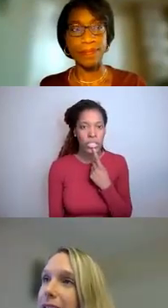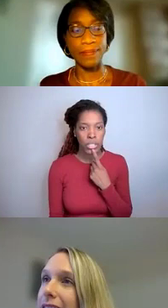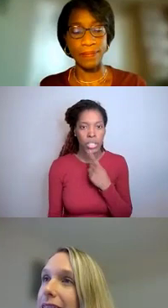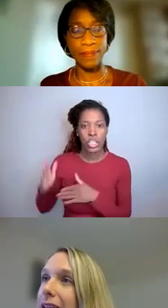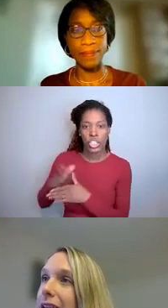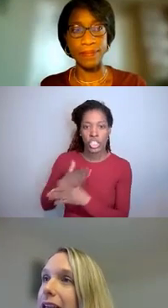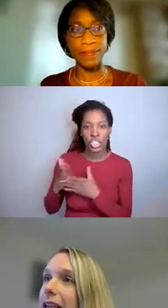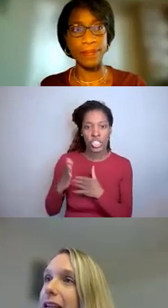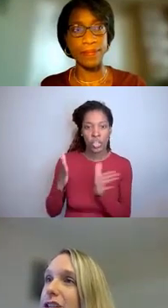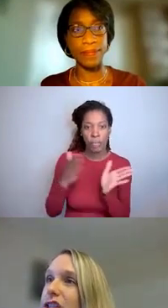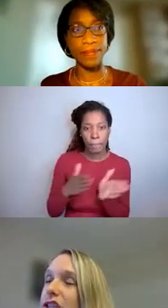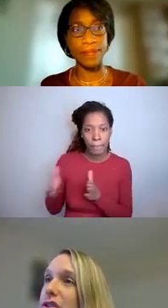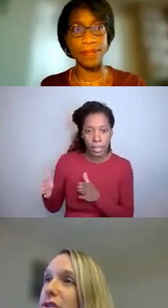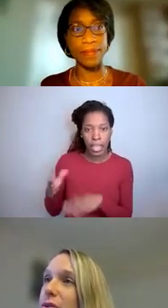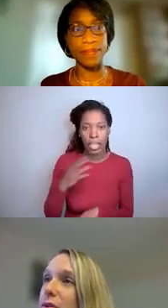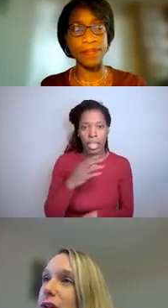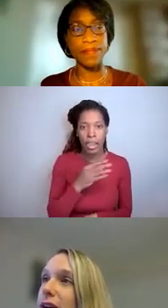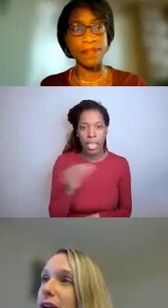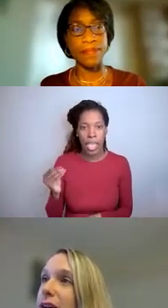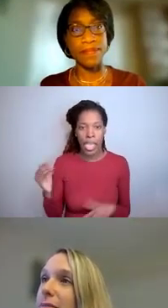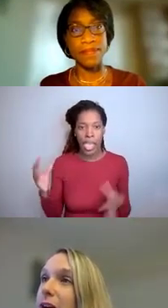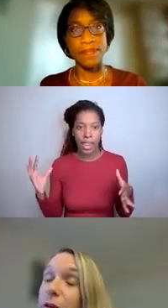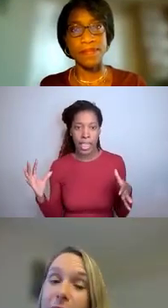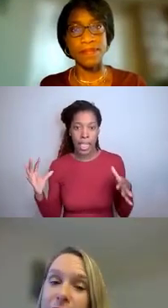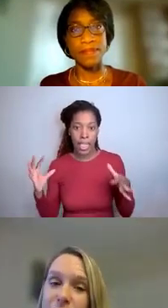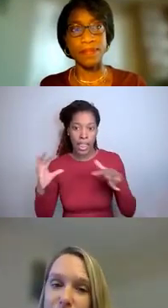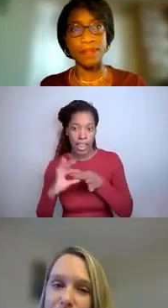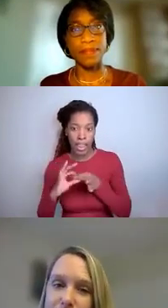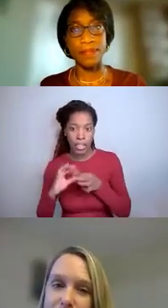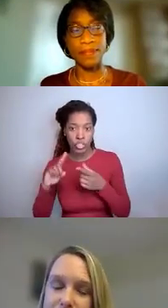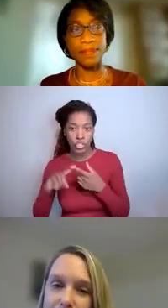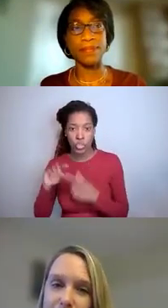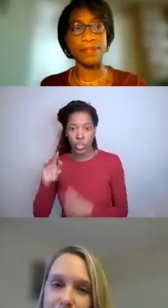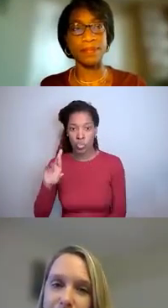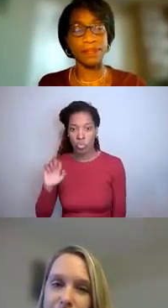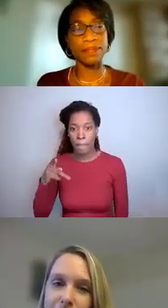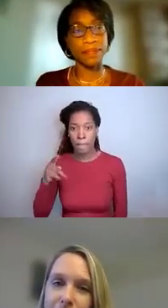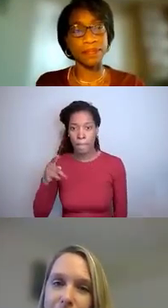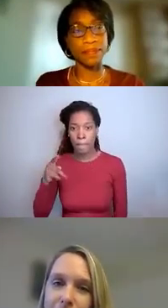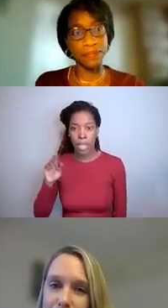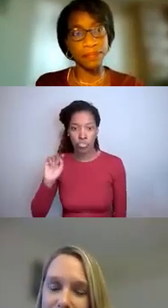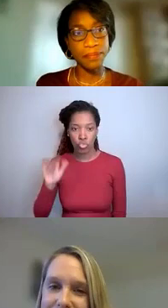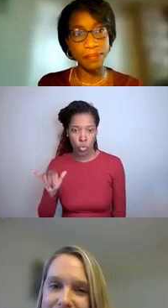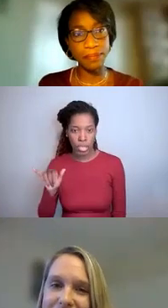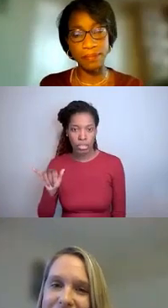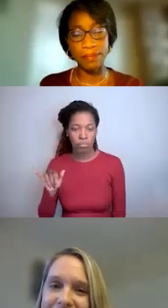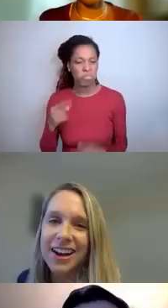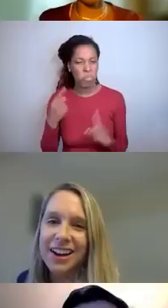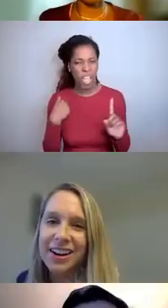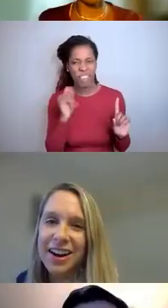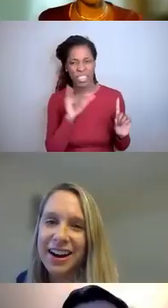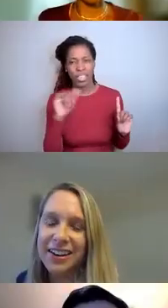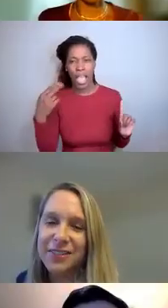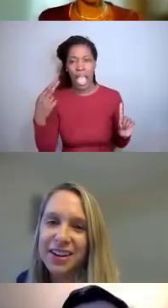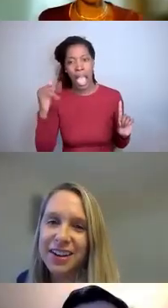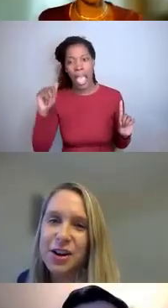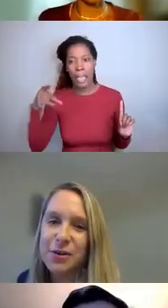and linking to a repository, for example, we have the hyperlinks are kind of a no-no